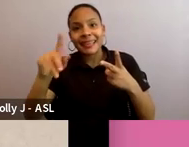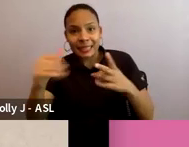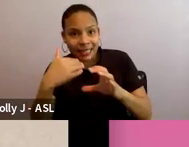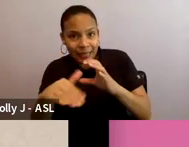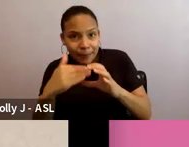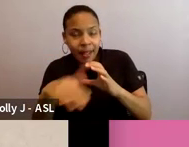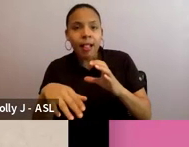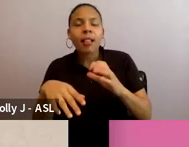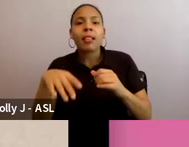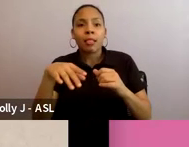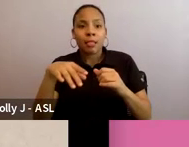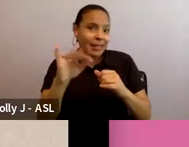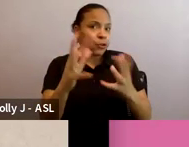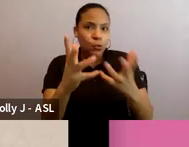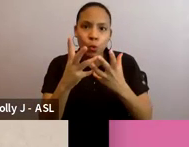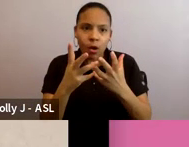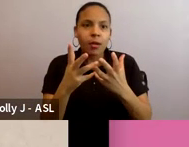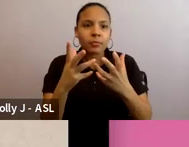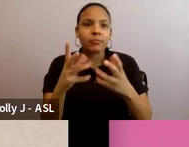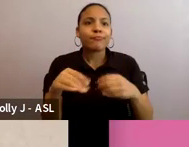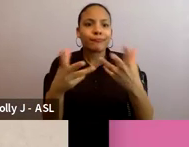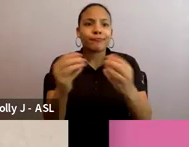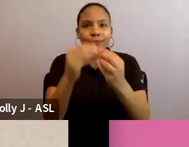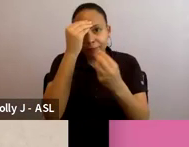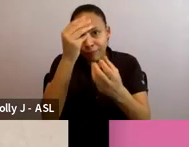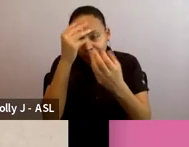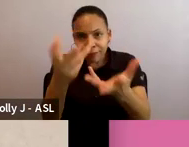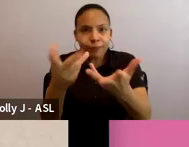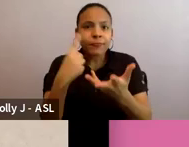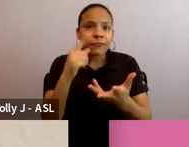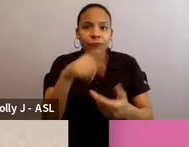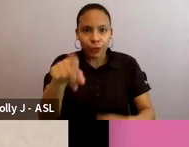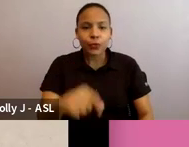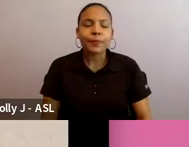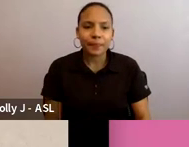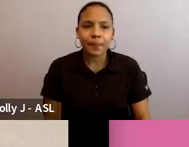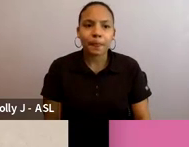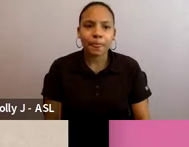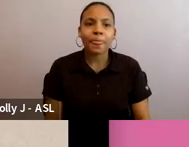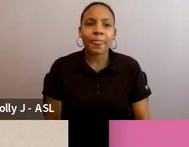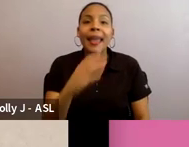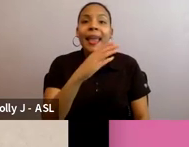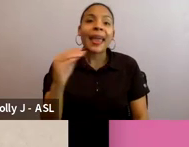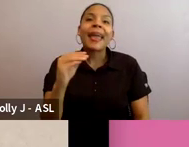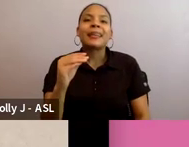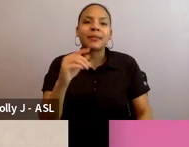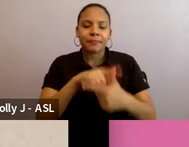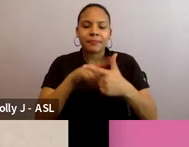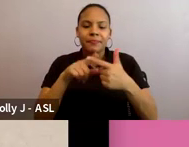updated my title, because I didn't. Thanks, Quita. And, of course, feedback@NEFA.org. The